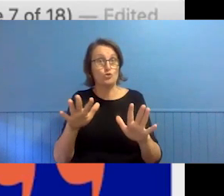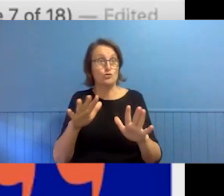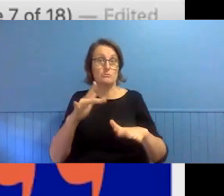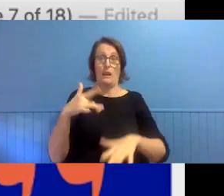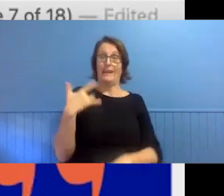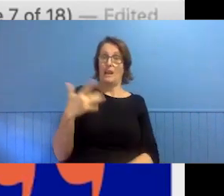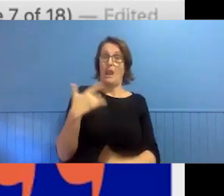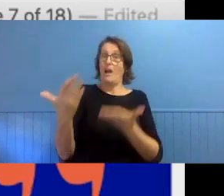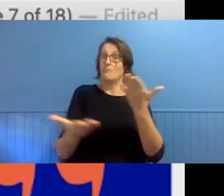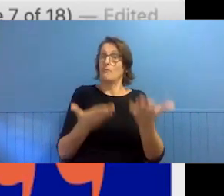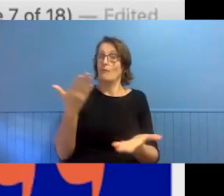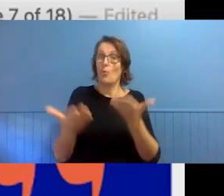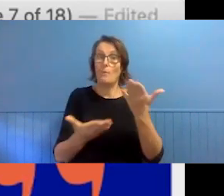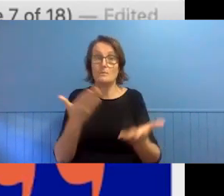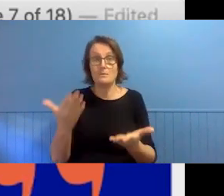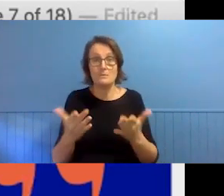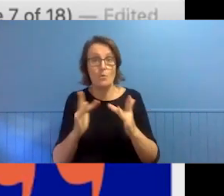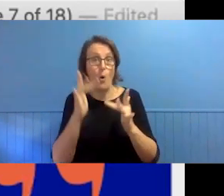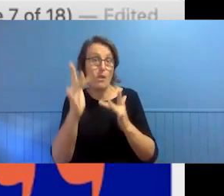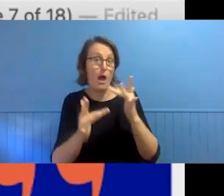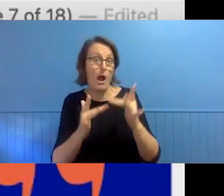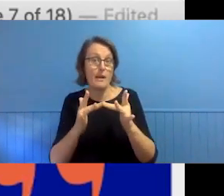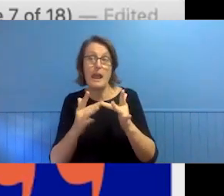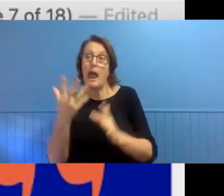gives you a sense of the current participation in the appetite from